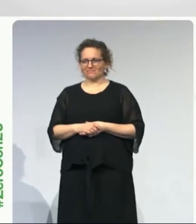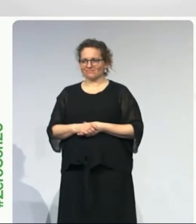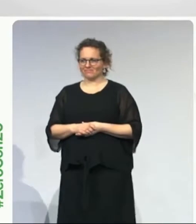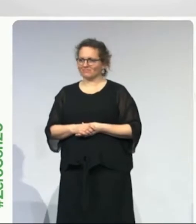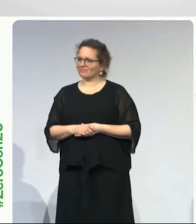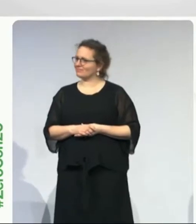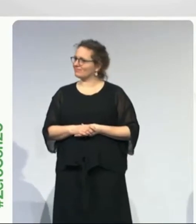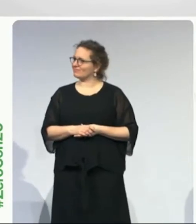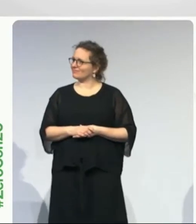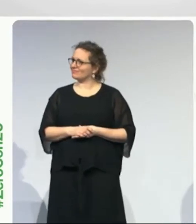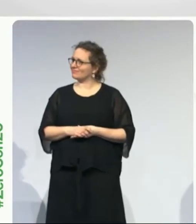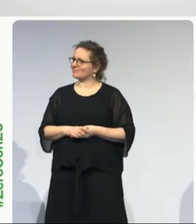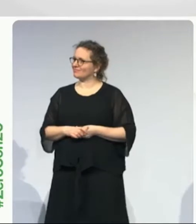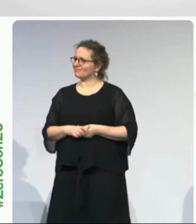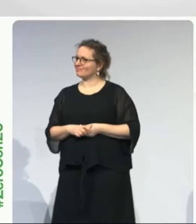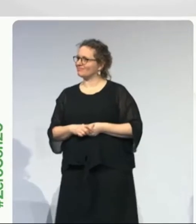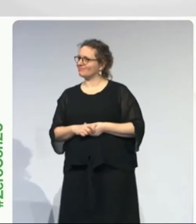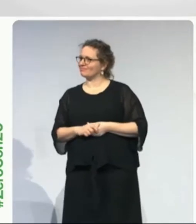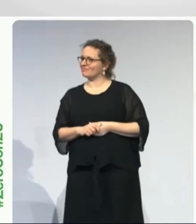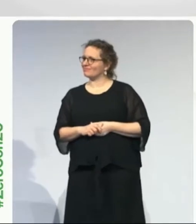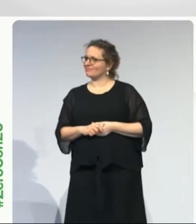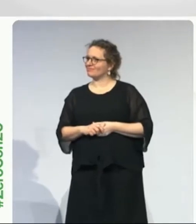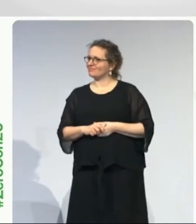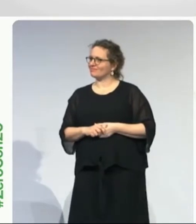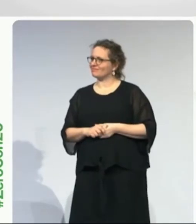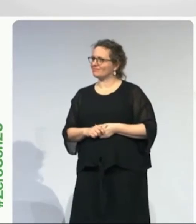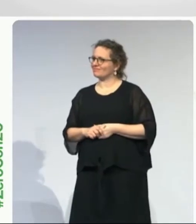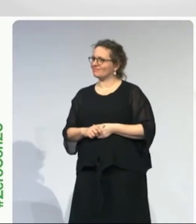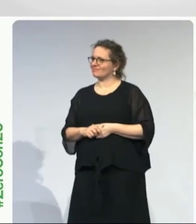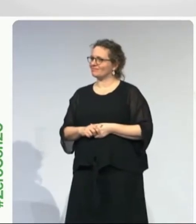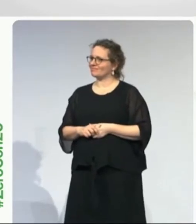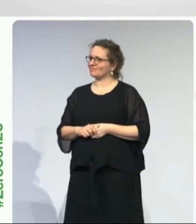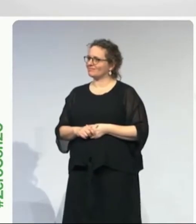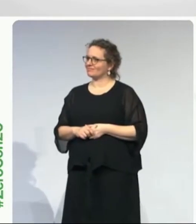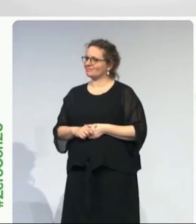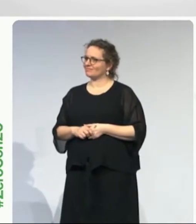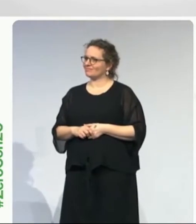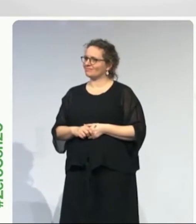Zero Project Award at the United Nations Office in Vienna, Austria.